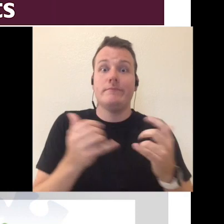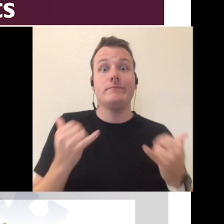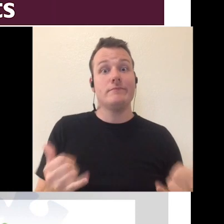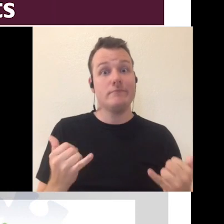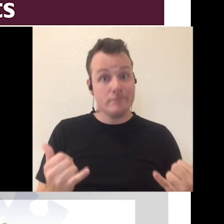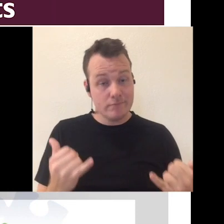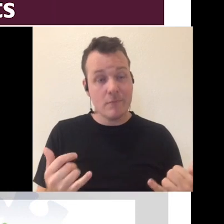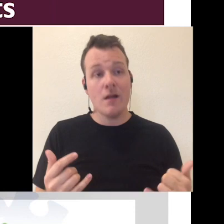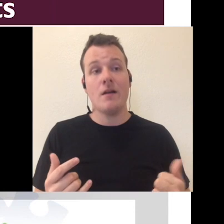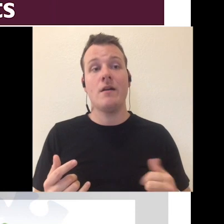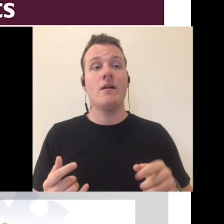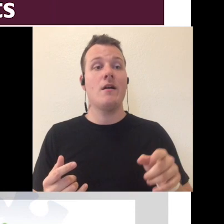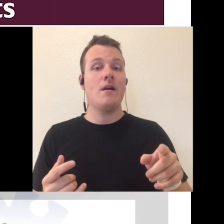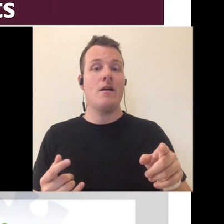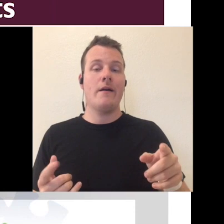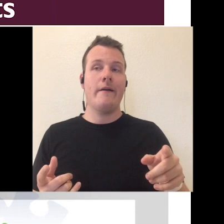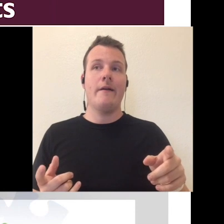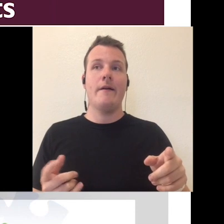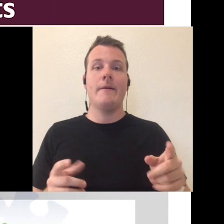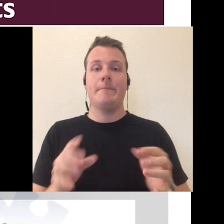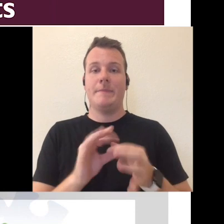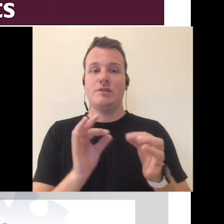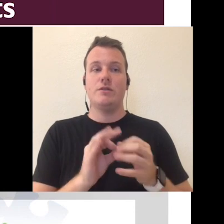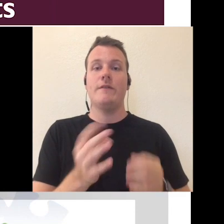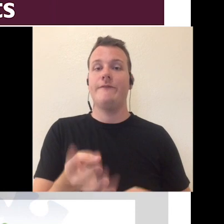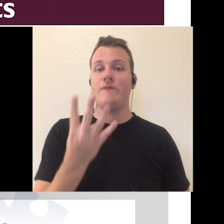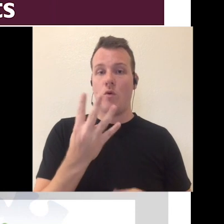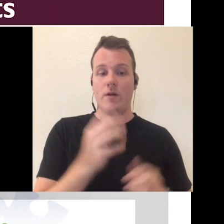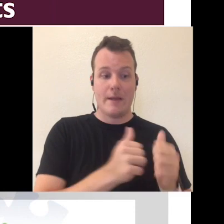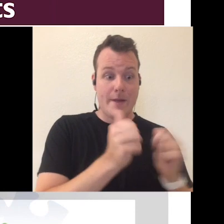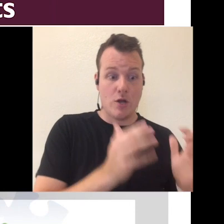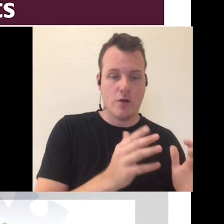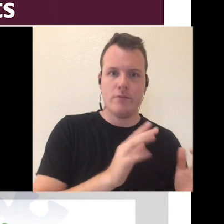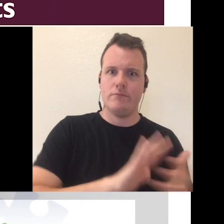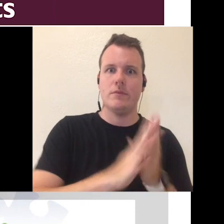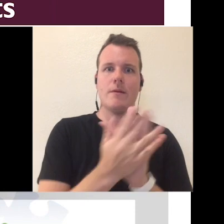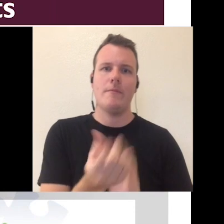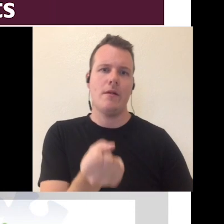competition. Now we've gone from exactly mentioned earlier for competitors to